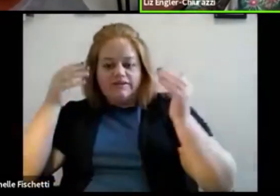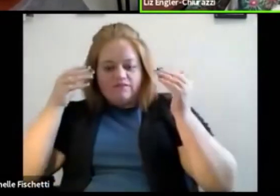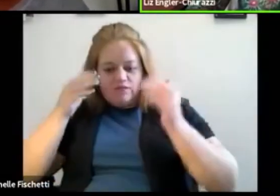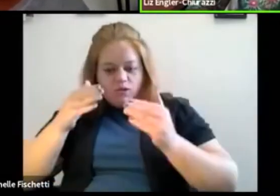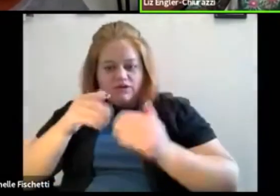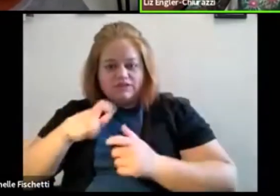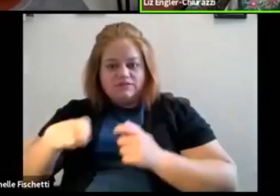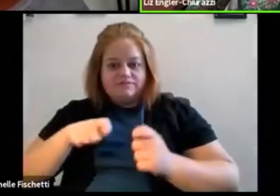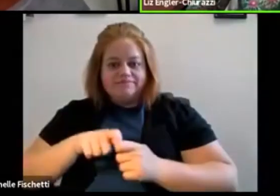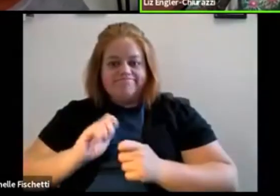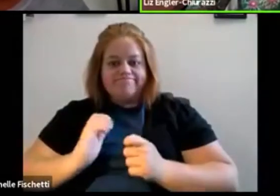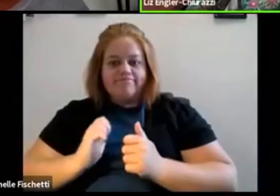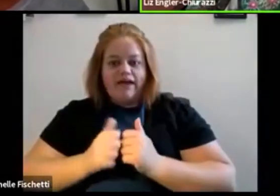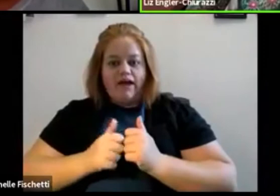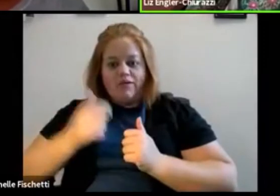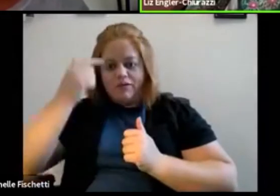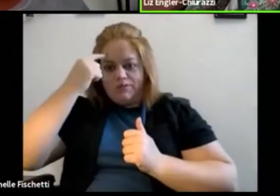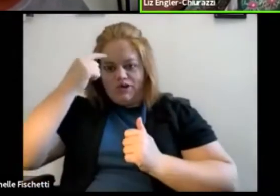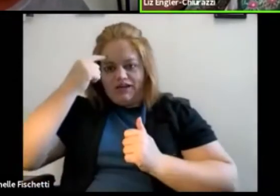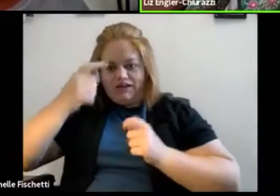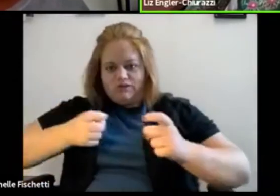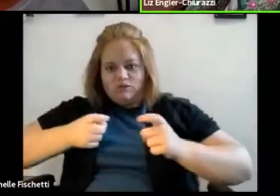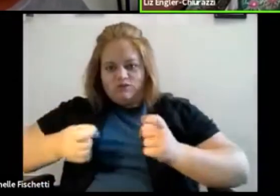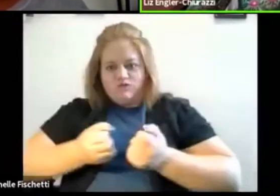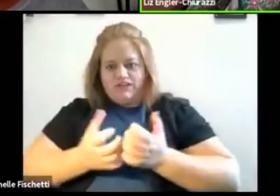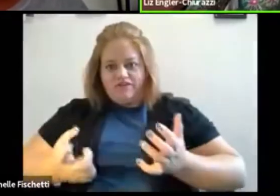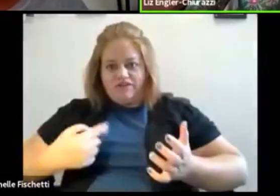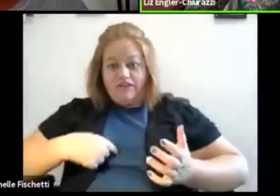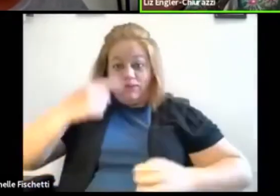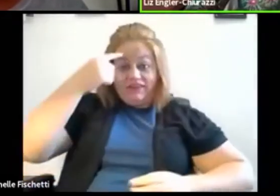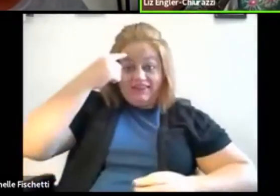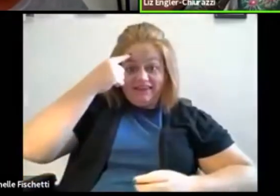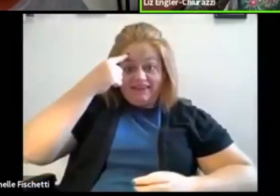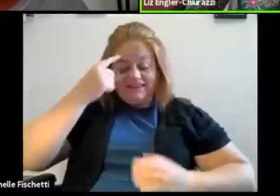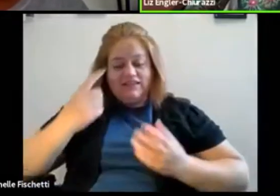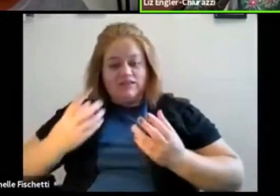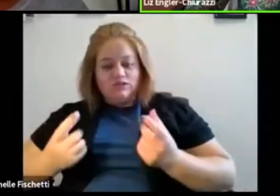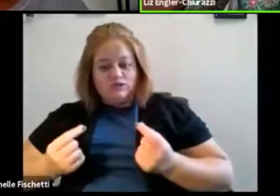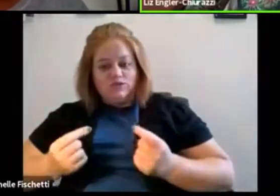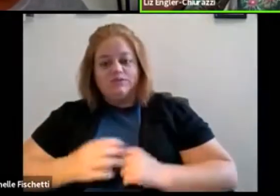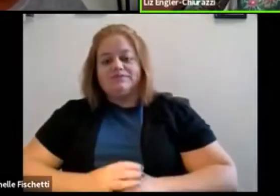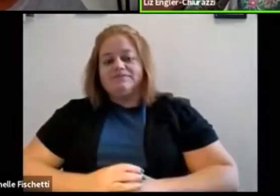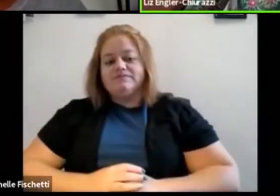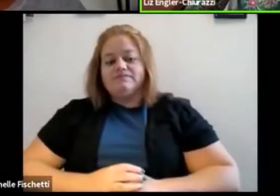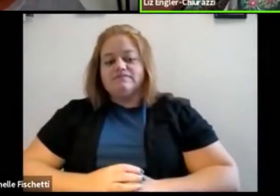brain controls everything that we think and do. And then about seven years ago I